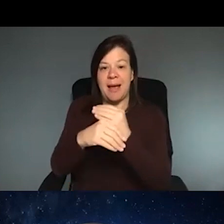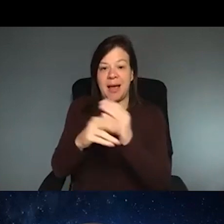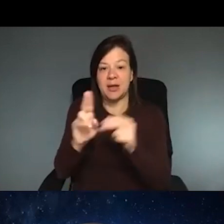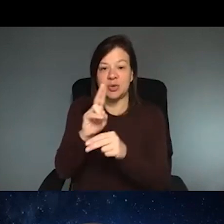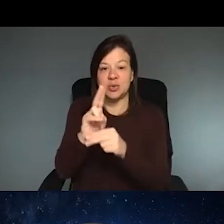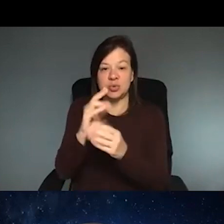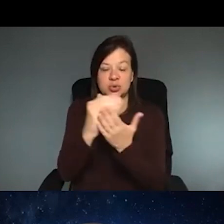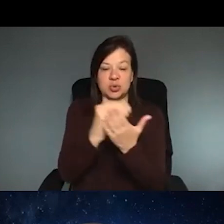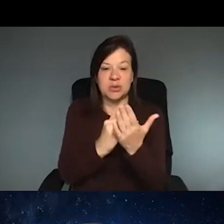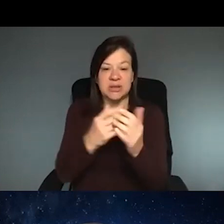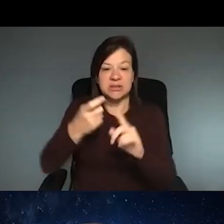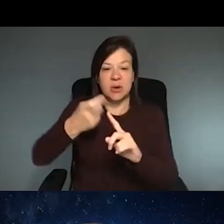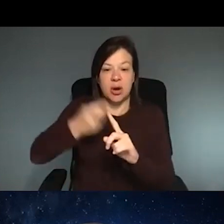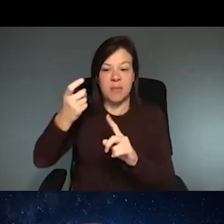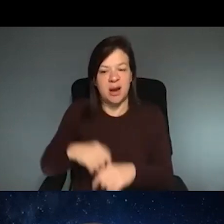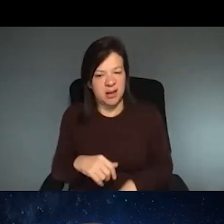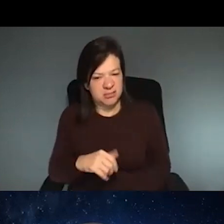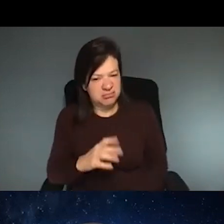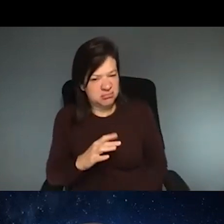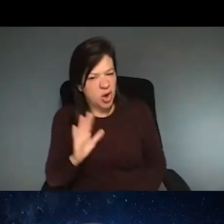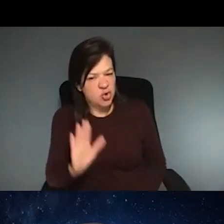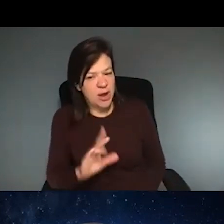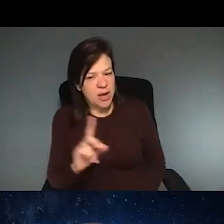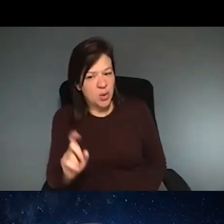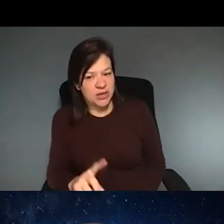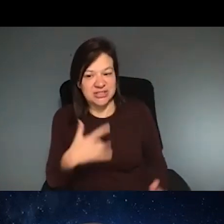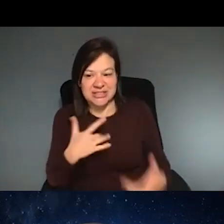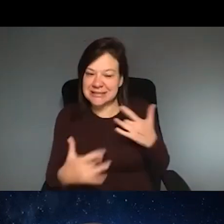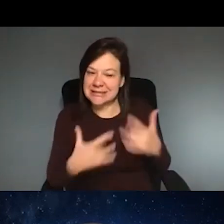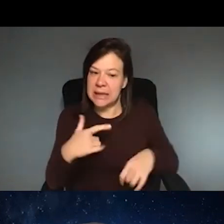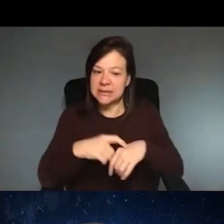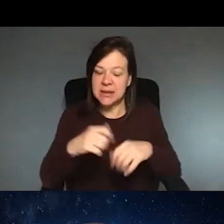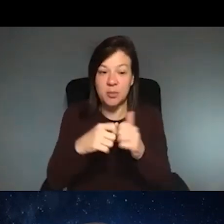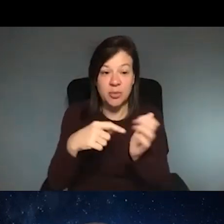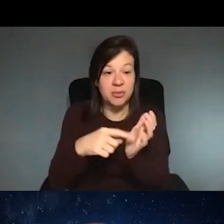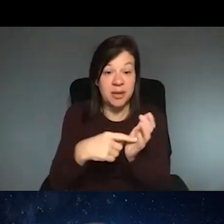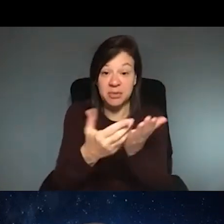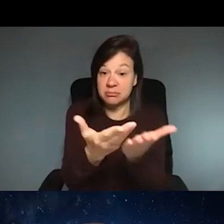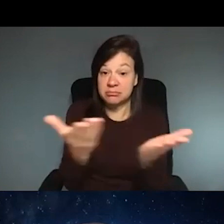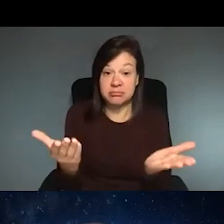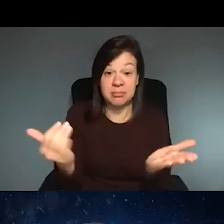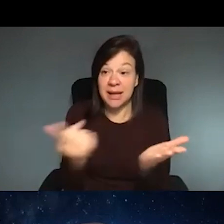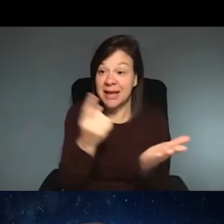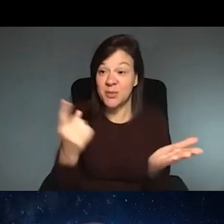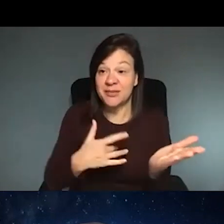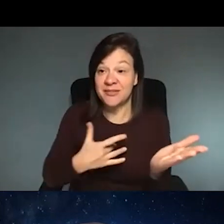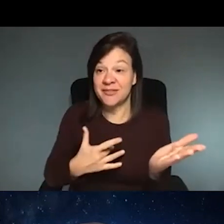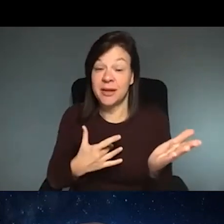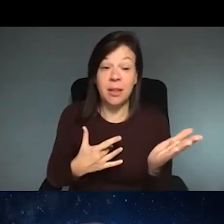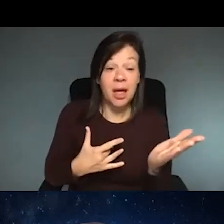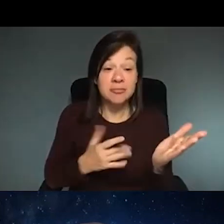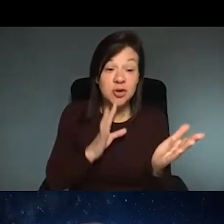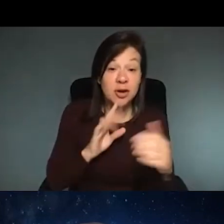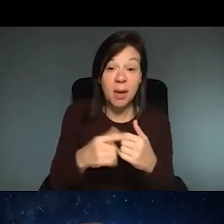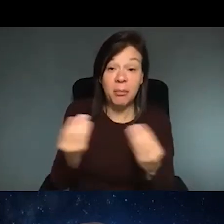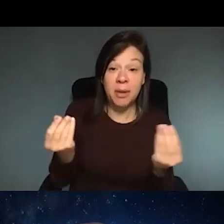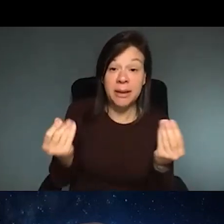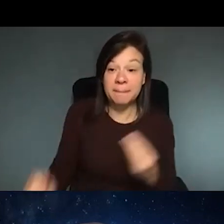LIST AUTOMATICALLY GREAT QUESTION AND EXCITING TIMES WITH PAYMENTS. ANYONE FEEL LIKE TALKING ABOUT THAT?